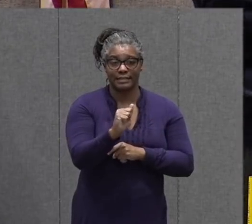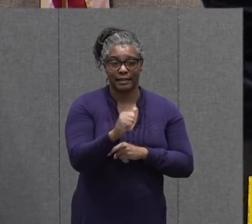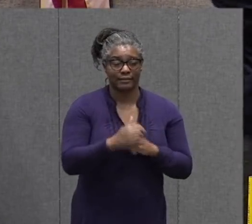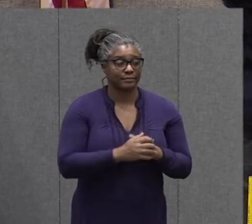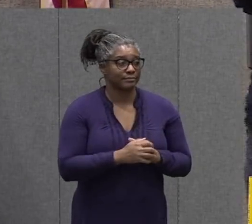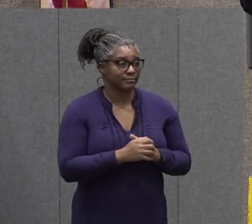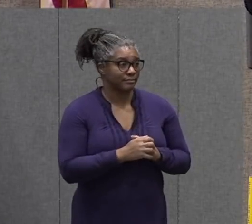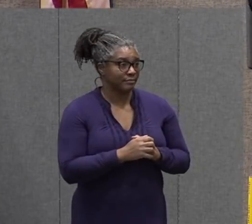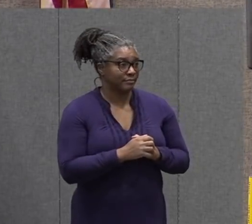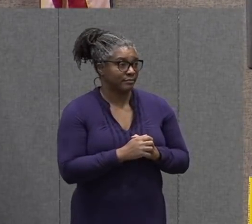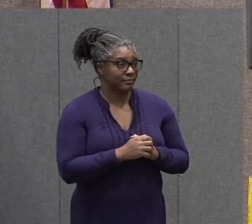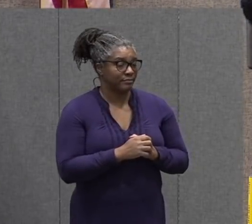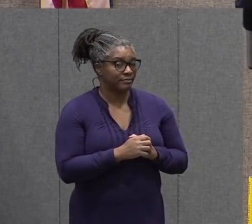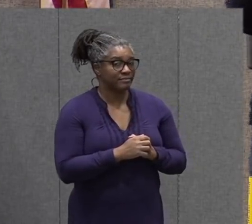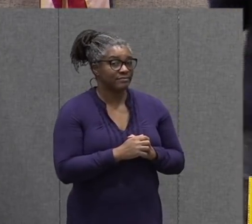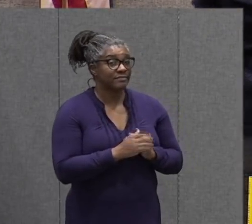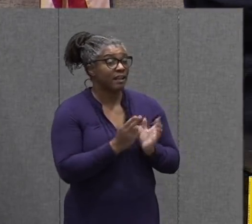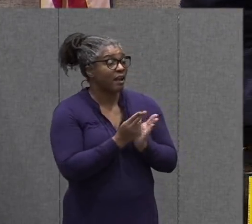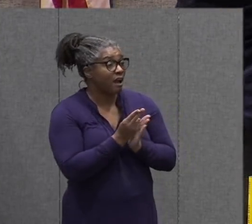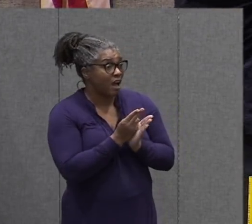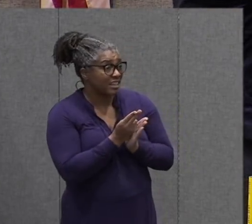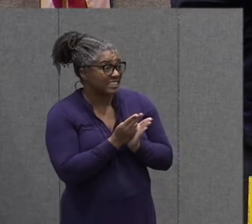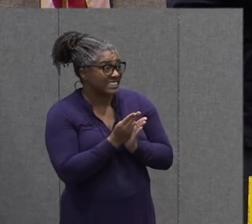I get confused with stanza and verse.